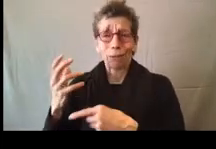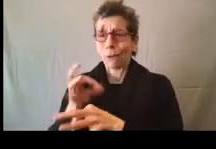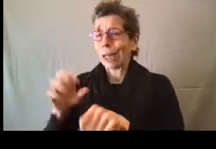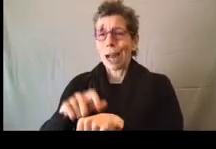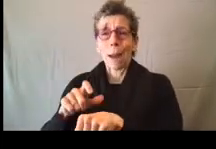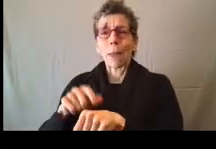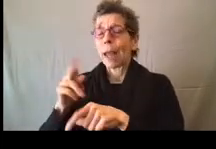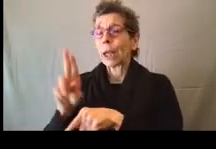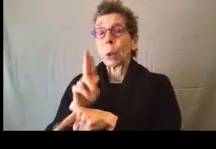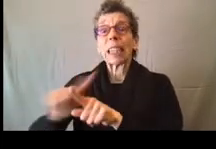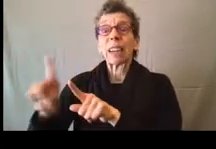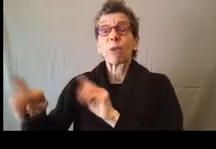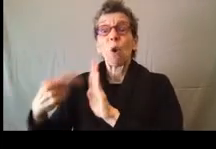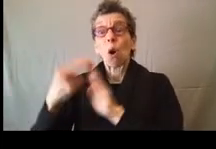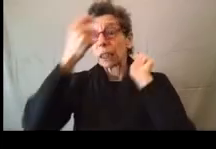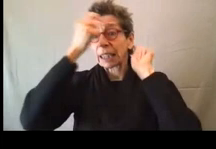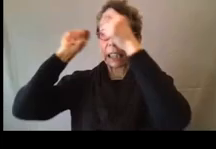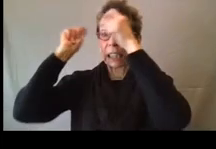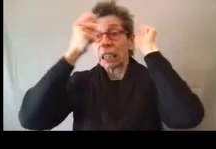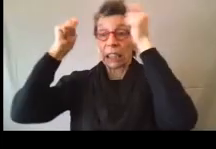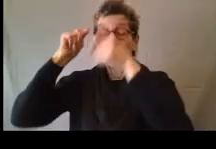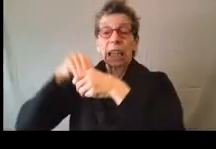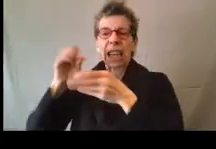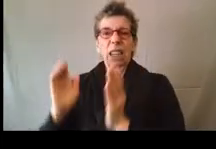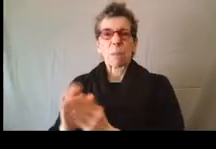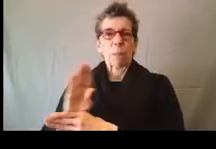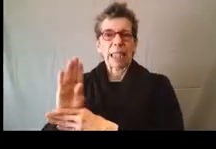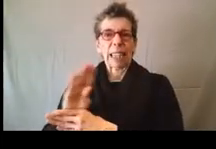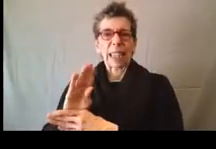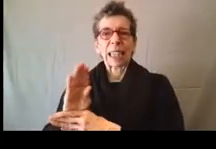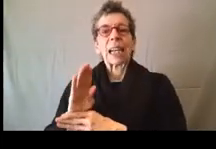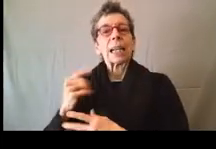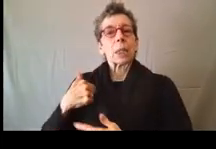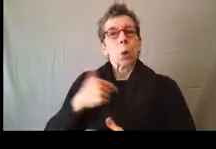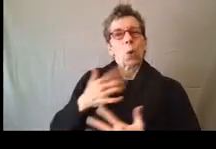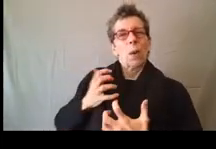small businesses. So the tool is also developed with the understanding of their knowledge